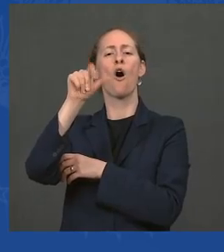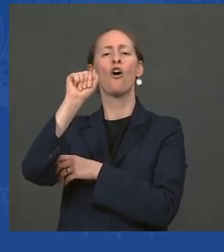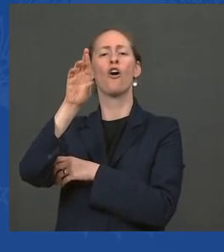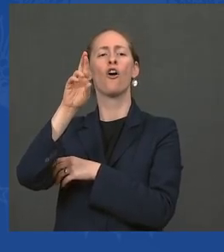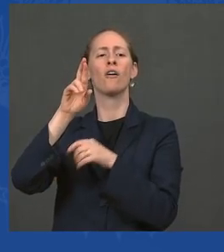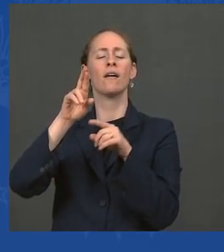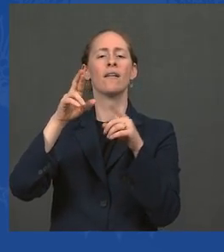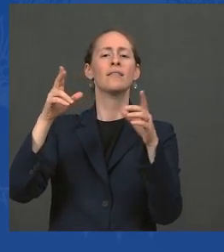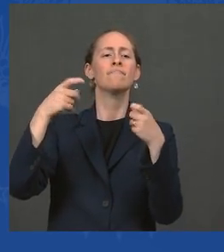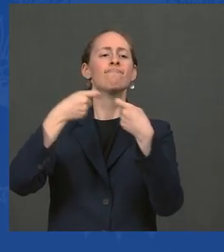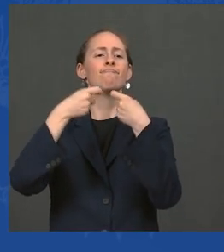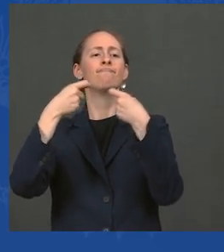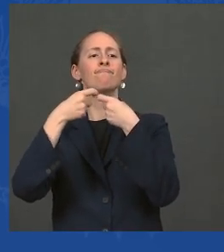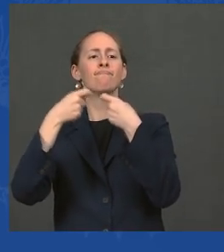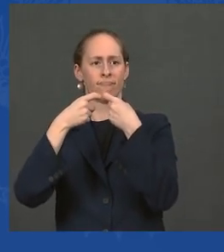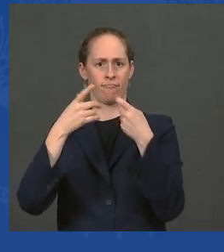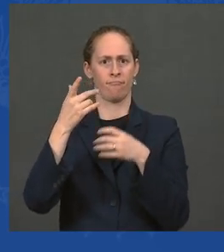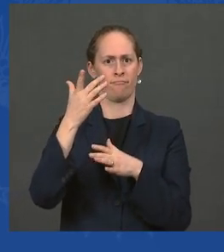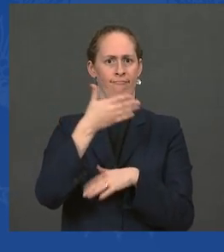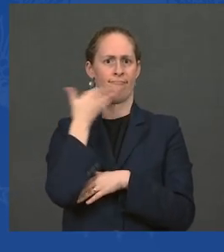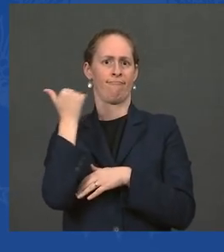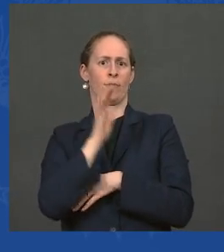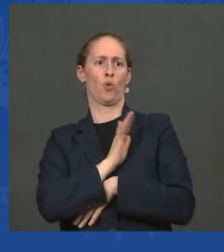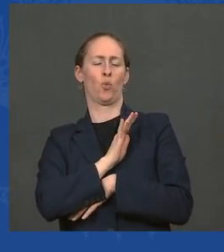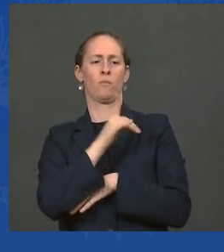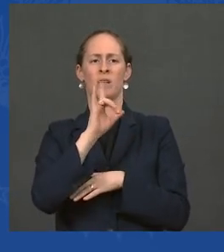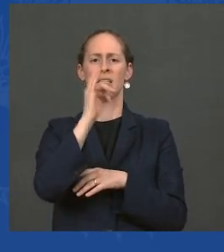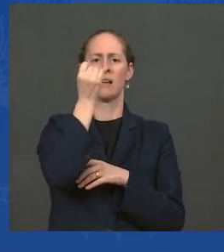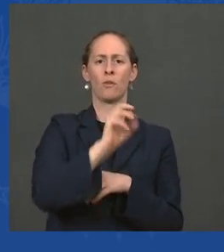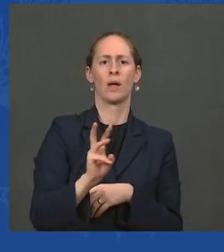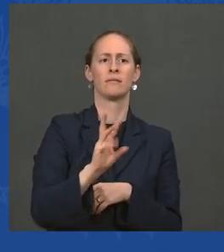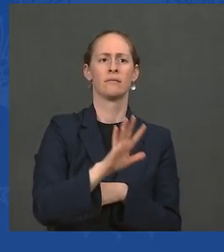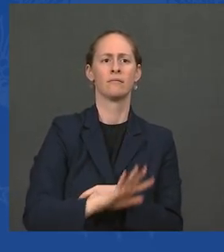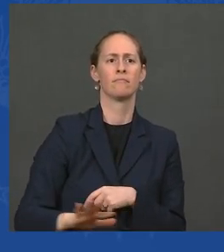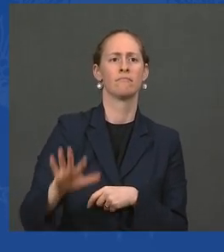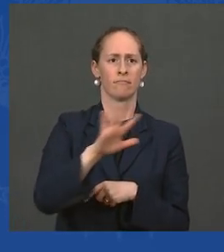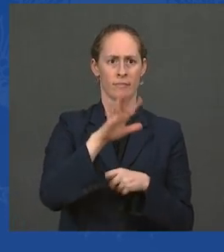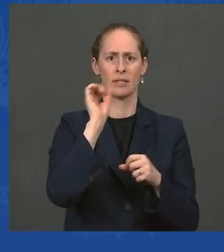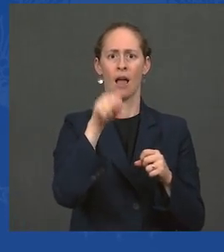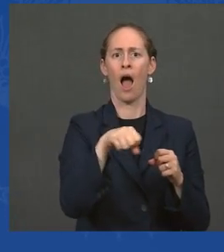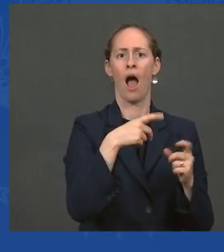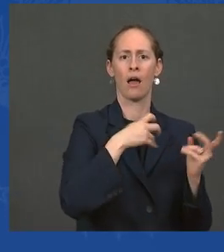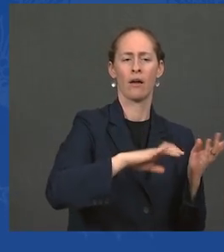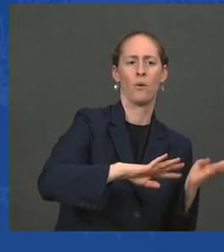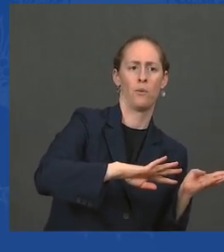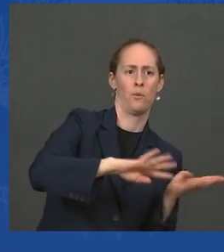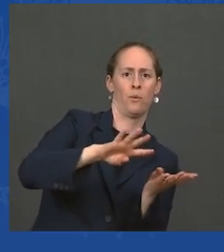You can transmit all that energy, enough to really light up half the -- half of the state of Nevada.